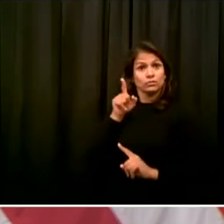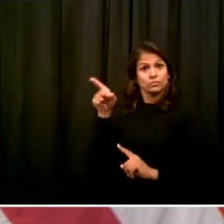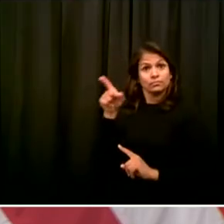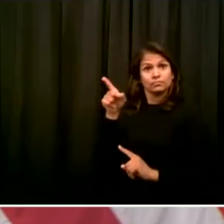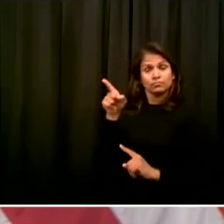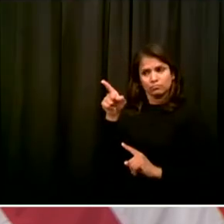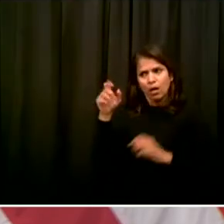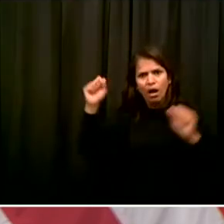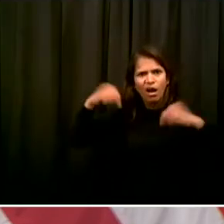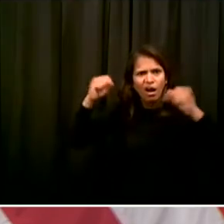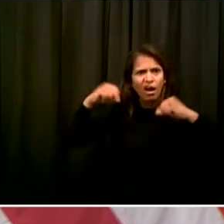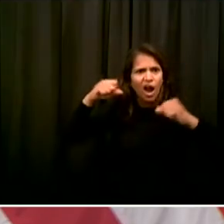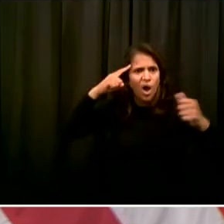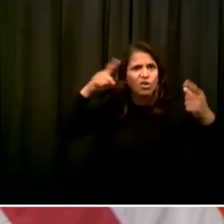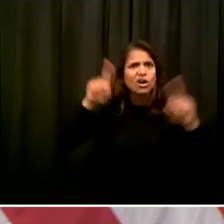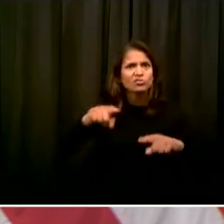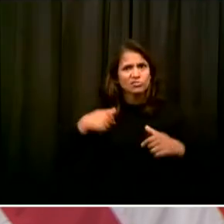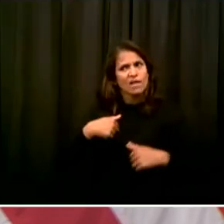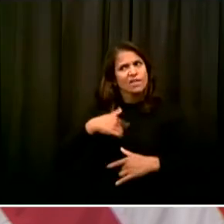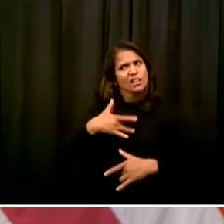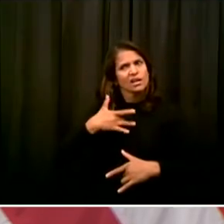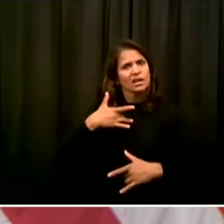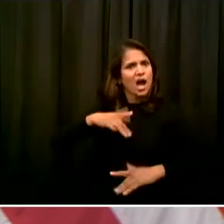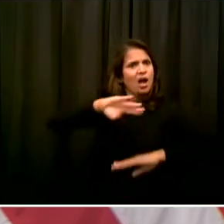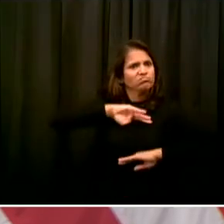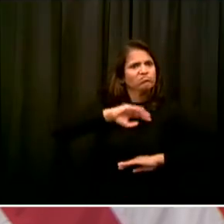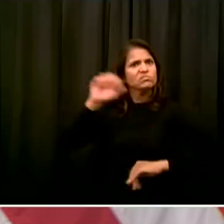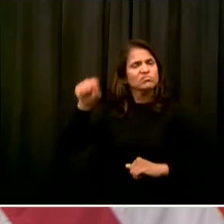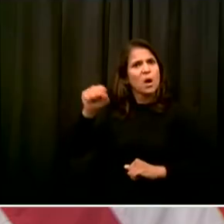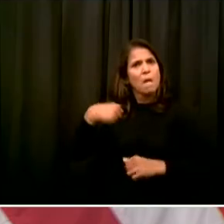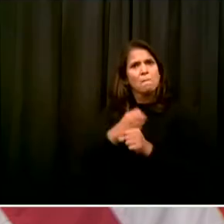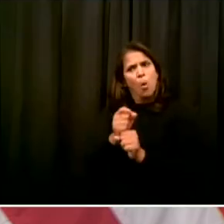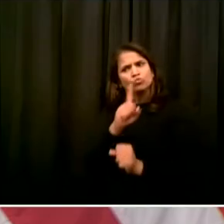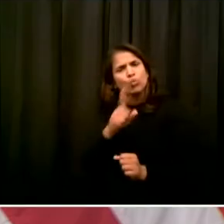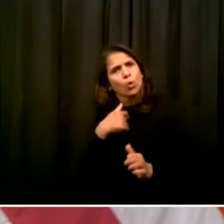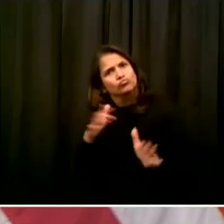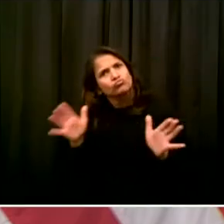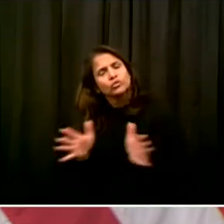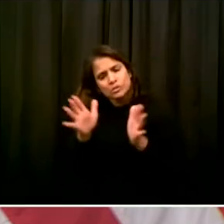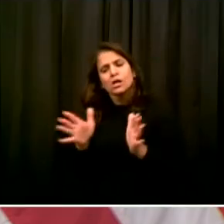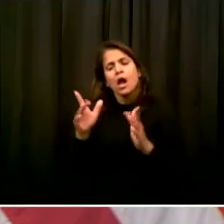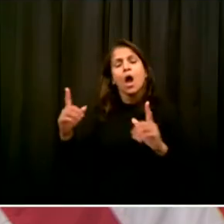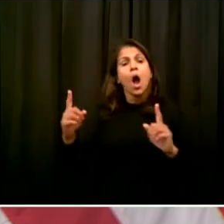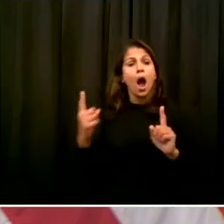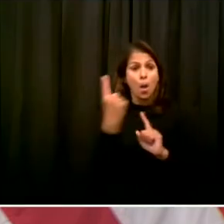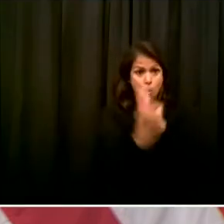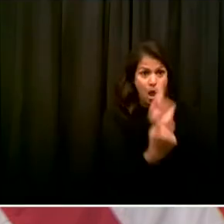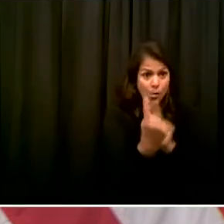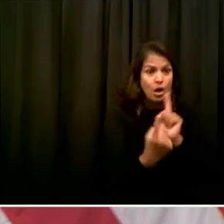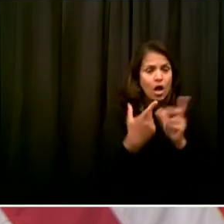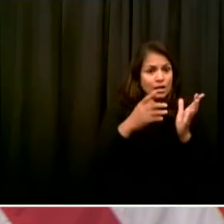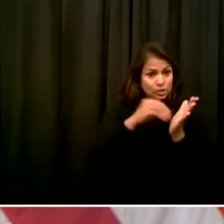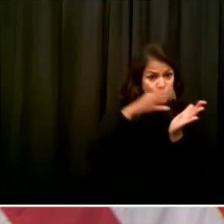TEACHERS ARE UP FOR THIS BECAUSE THEY ALSO